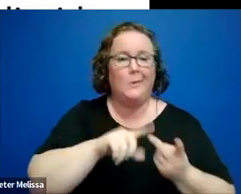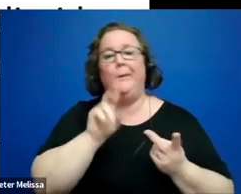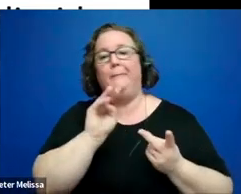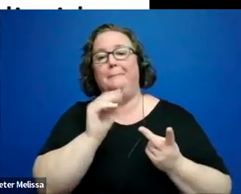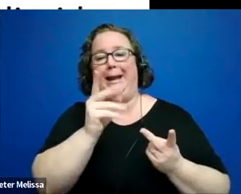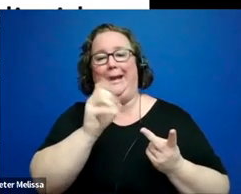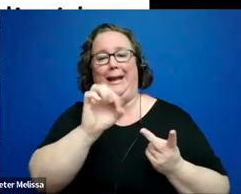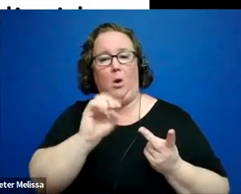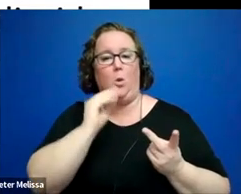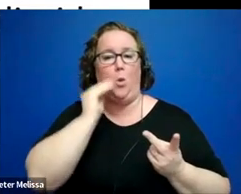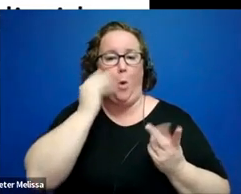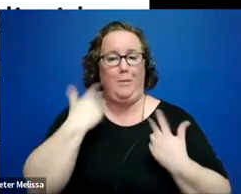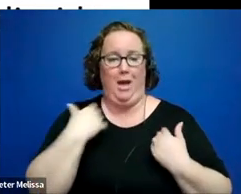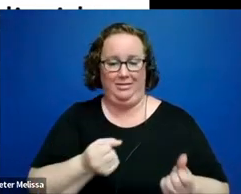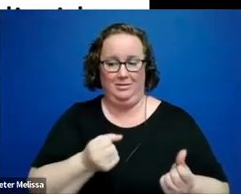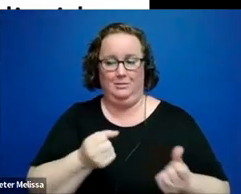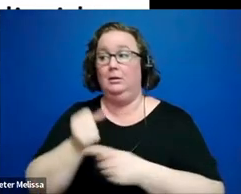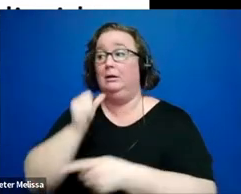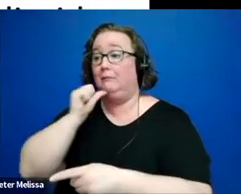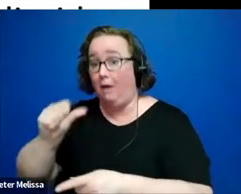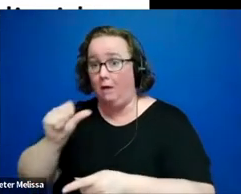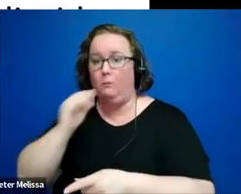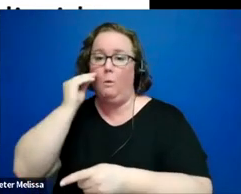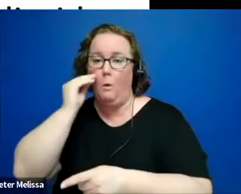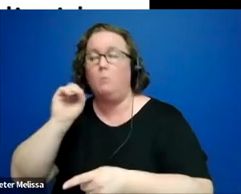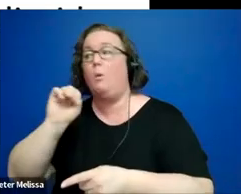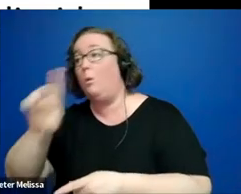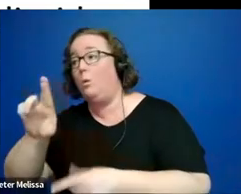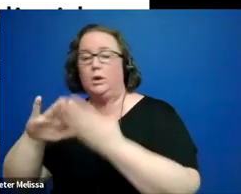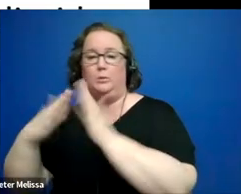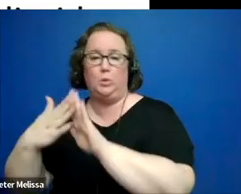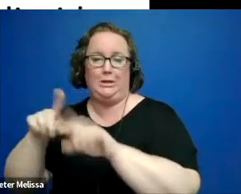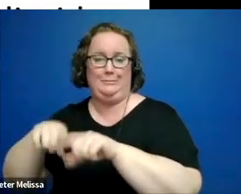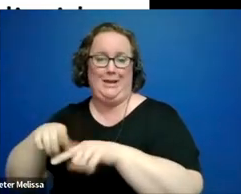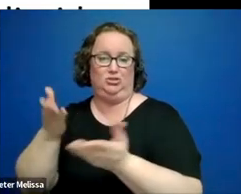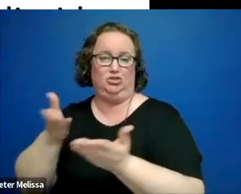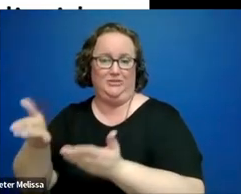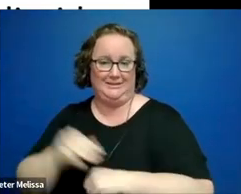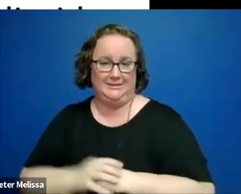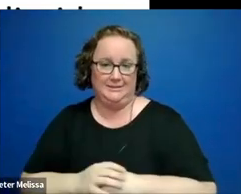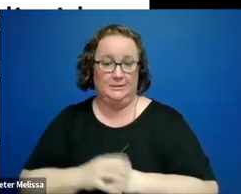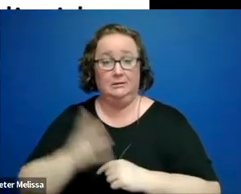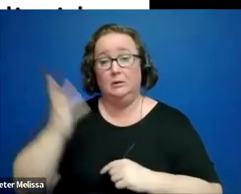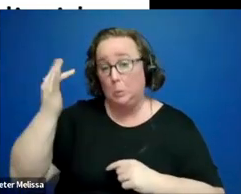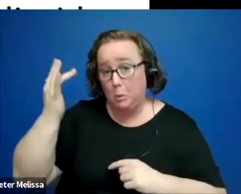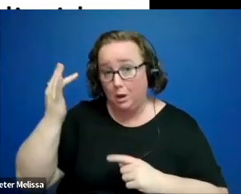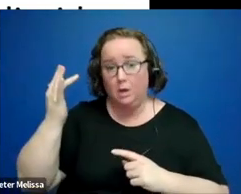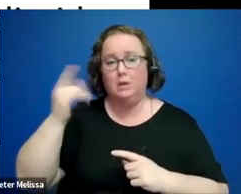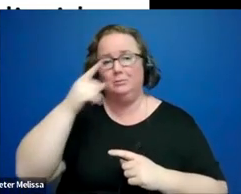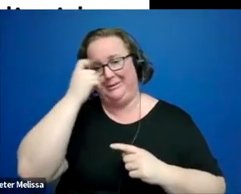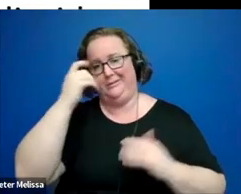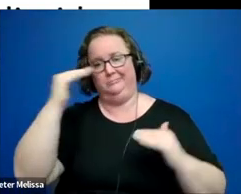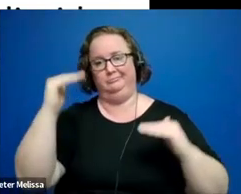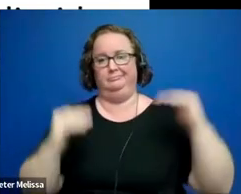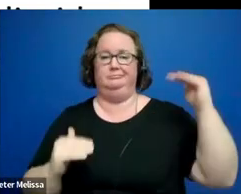rather than home and community-based services due in part to substantial variation in home and community